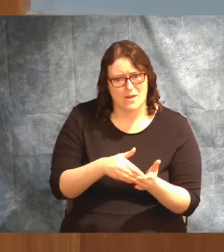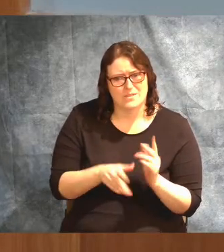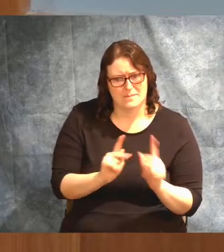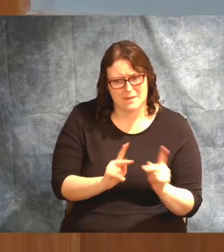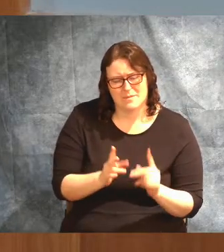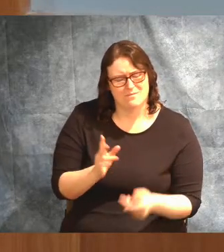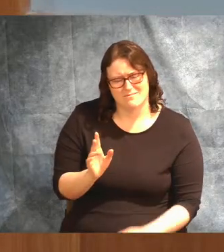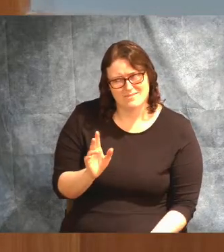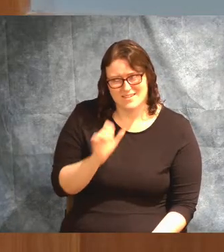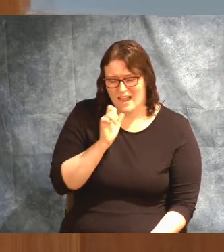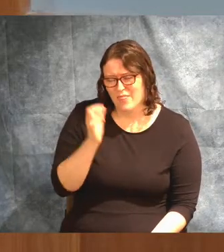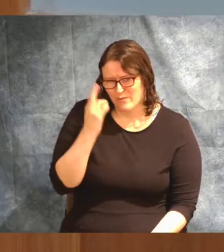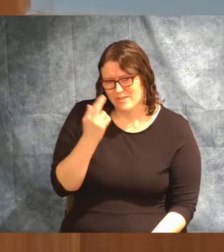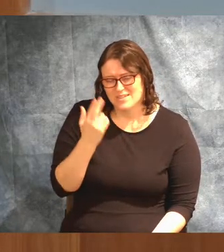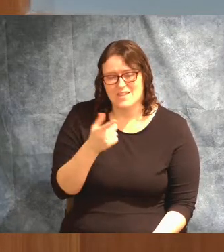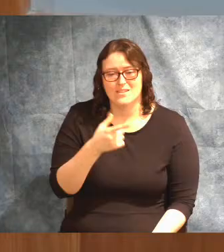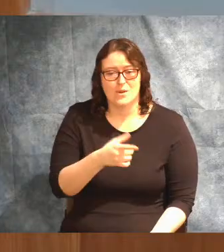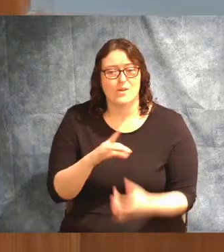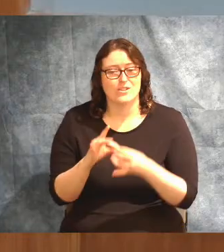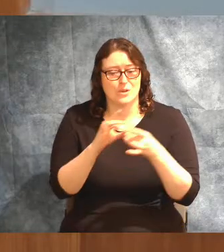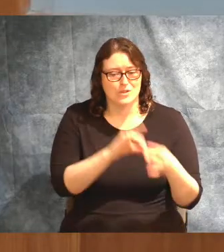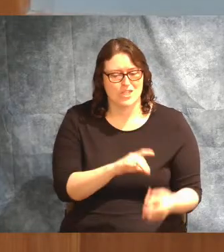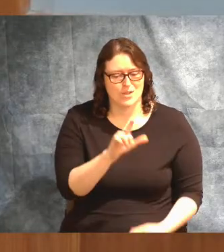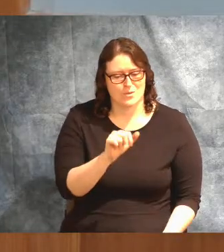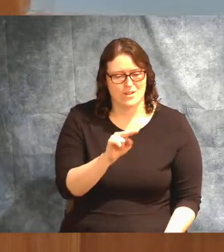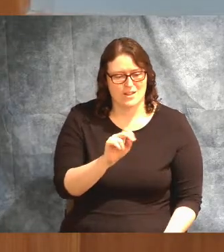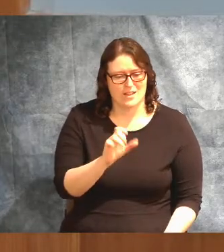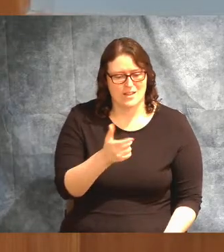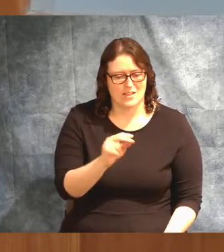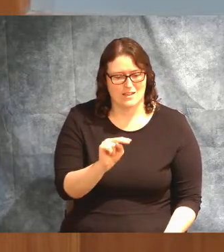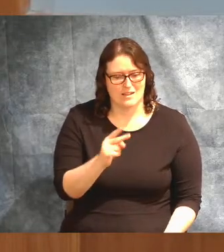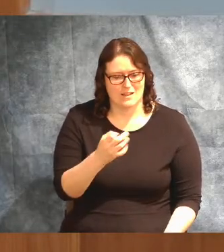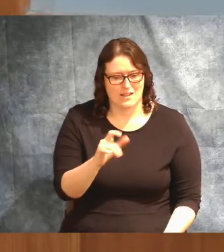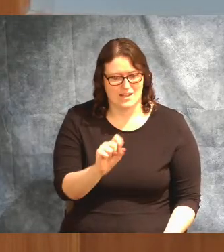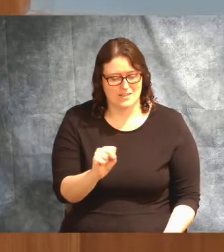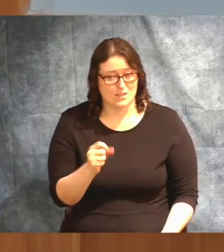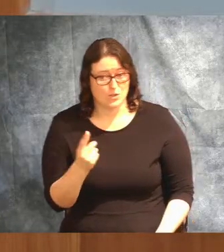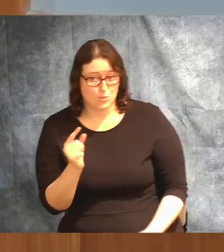is what they told the fairgrounds because she said in 20 years she's never seen that happen. So we